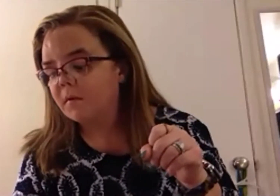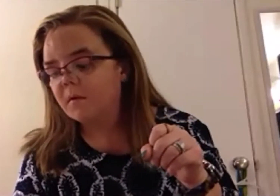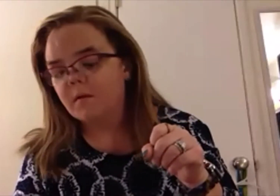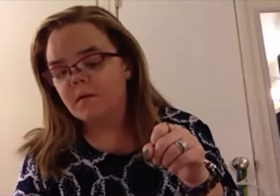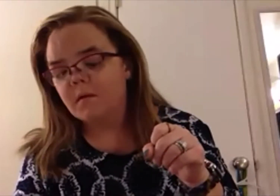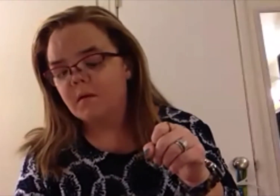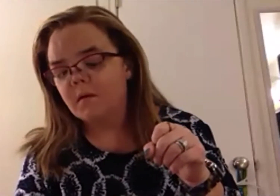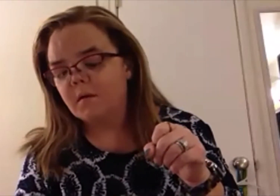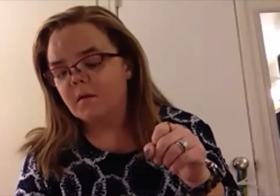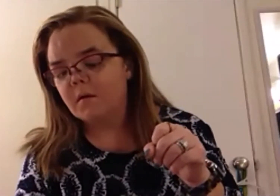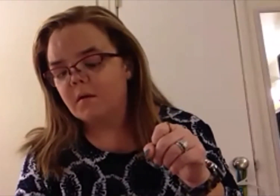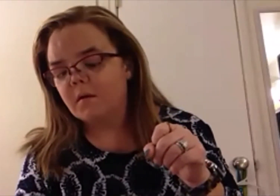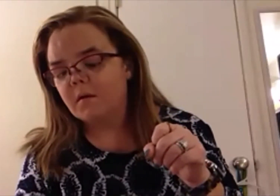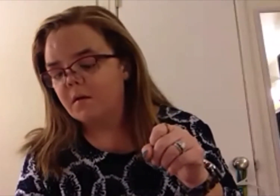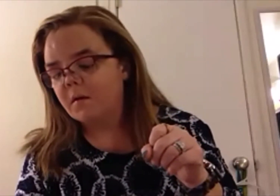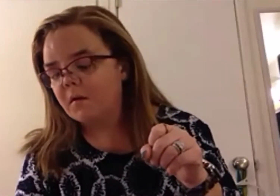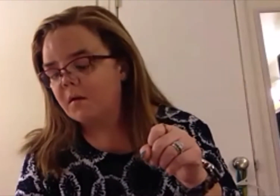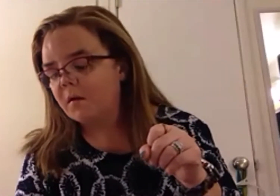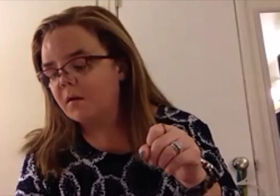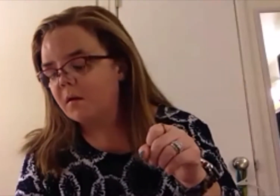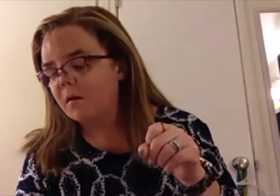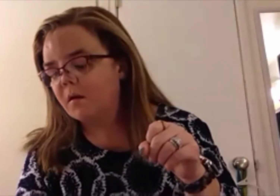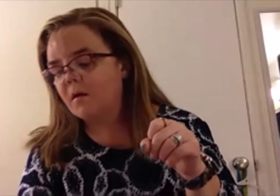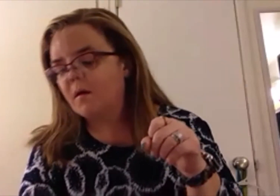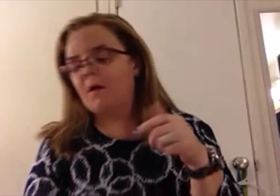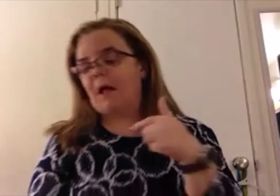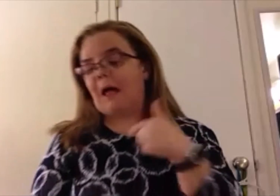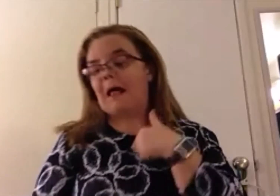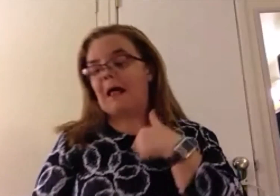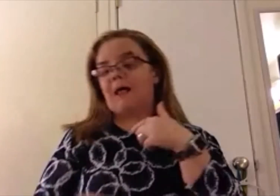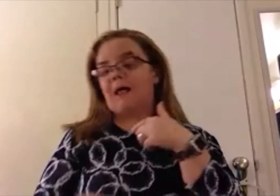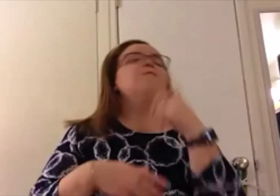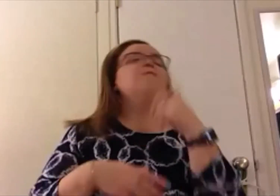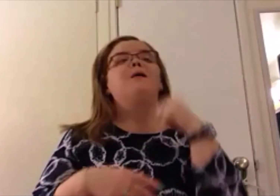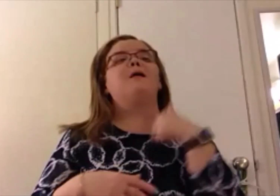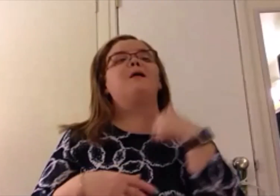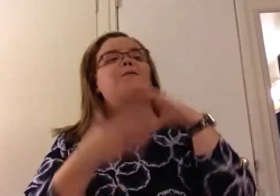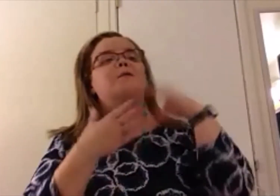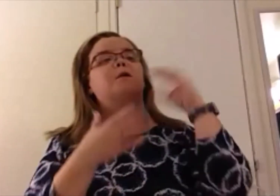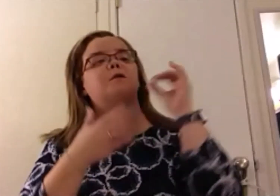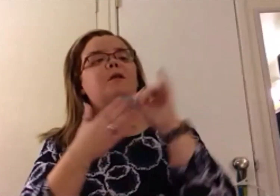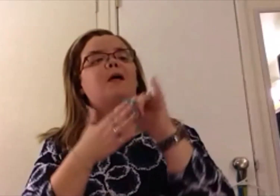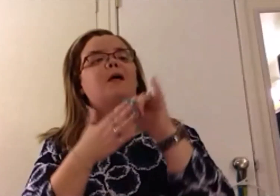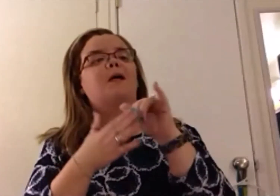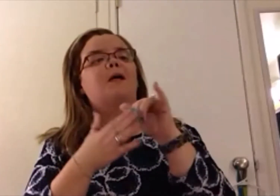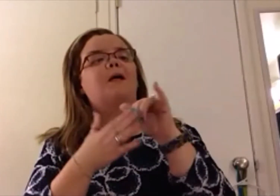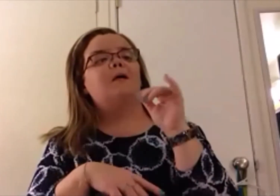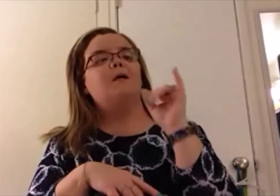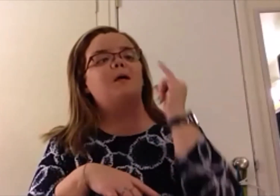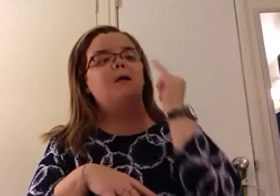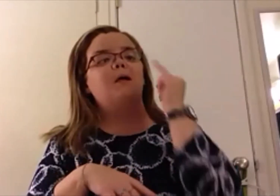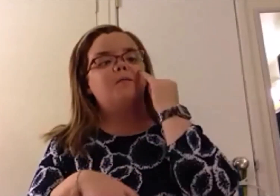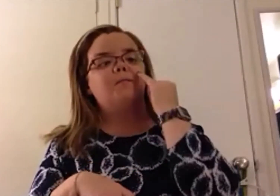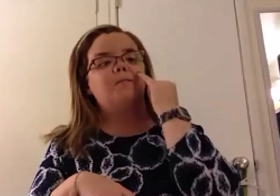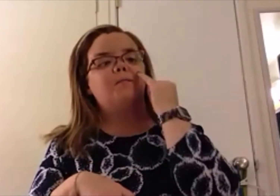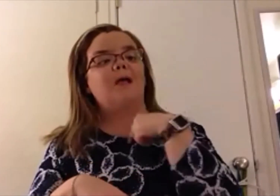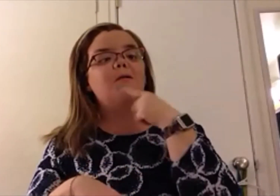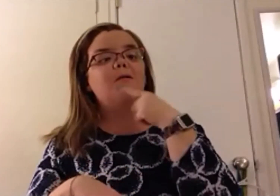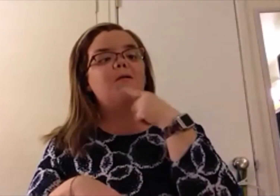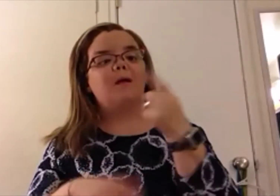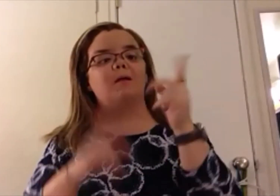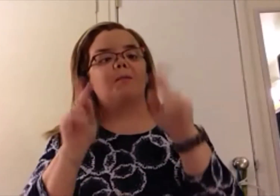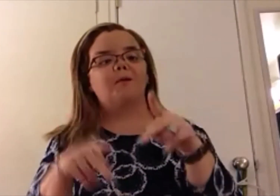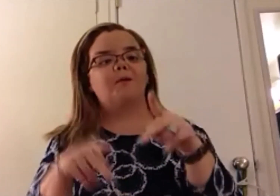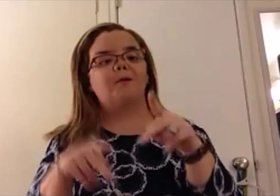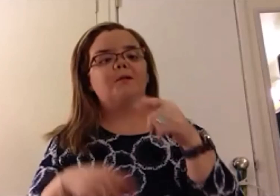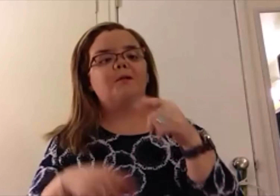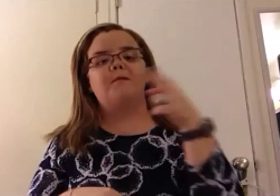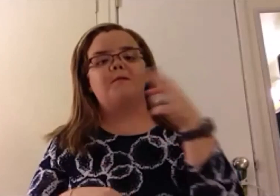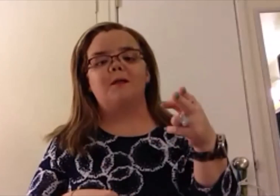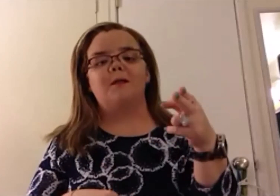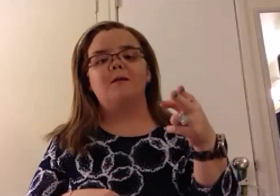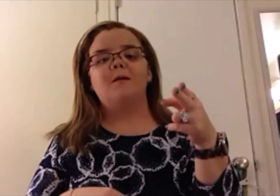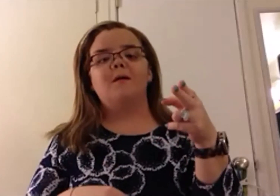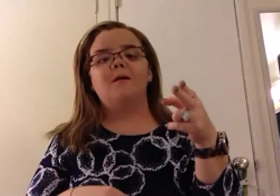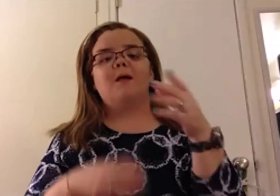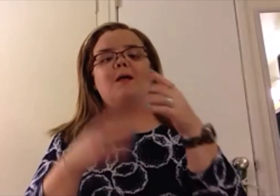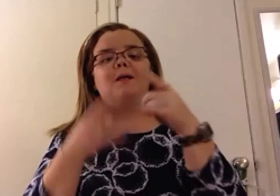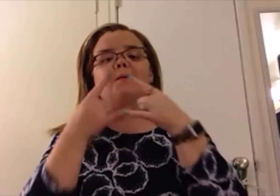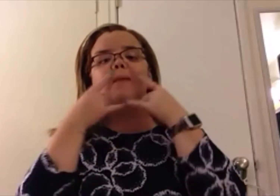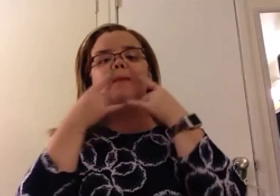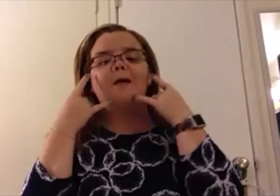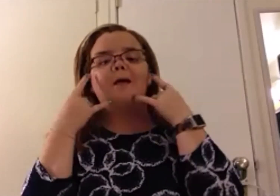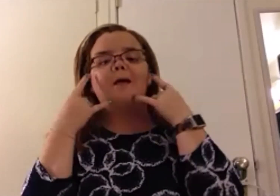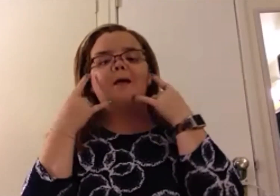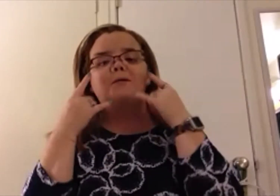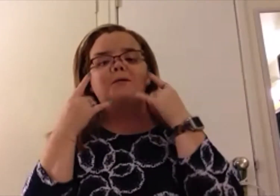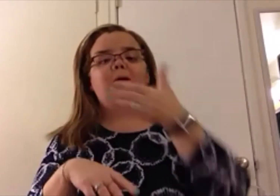i for me i learned that if i tell a person that i'm hard of hearing and the mask covers